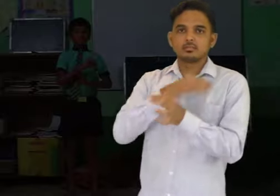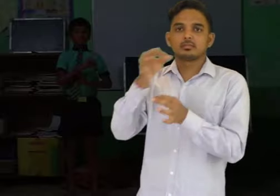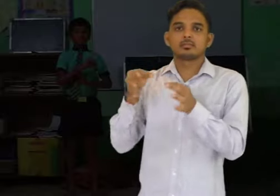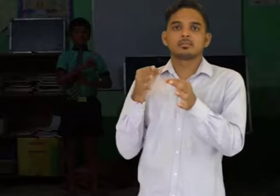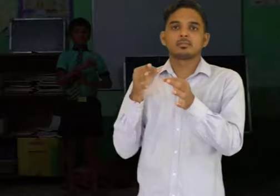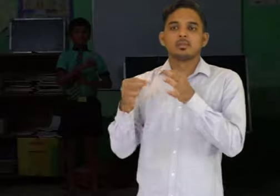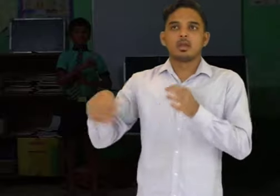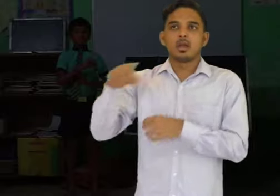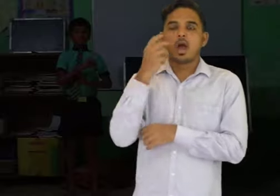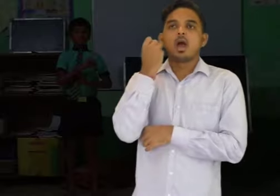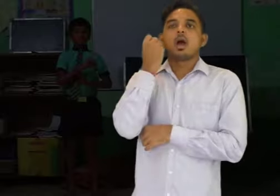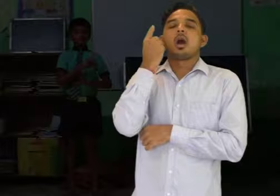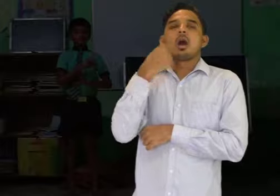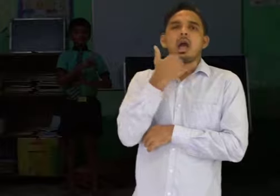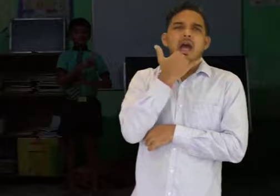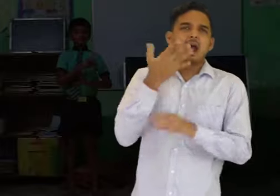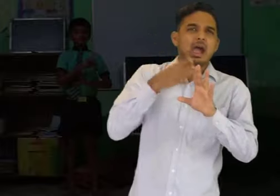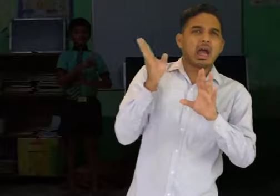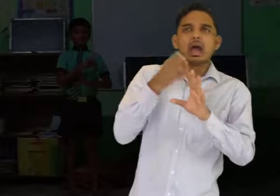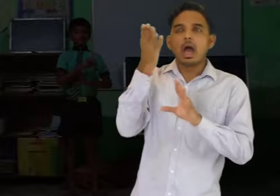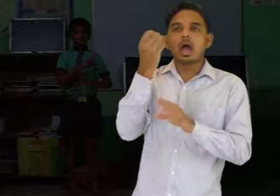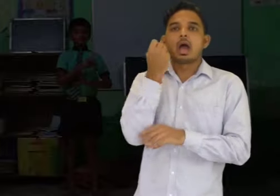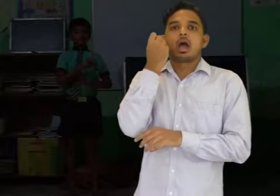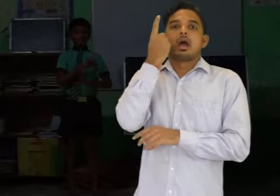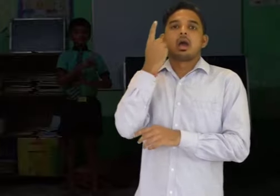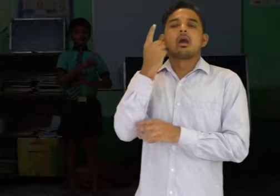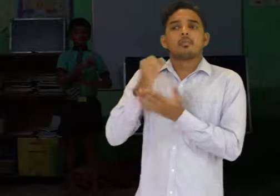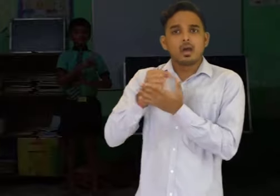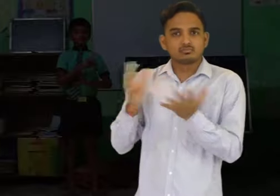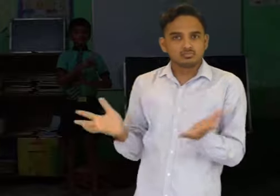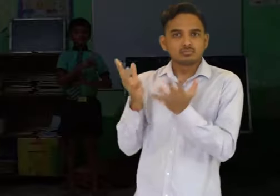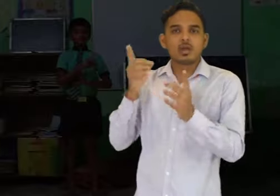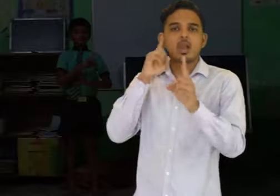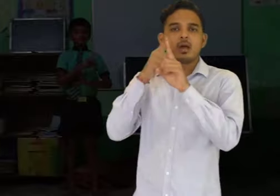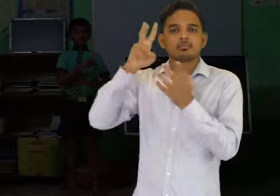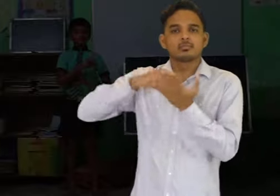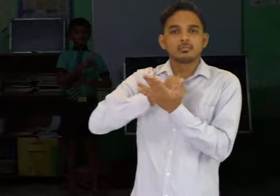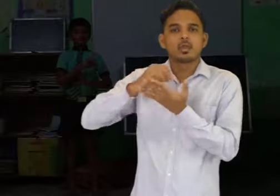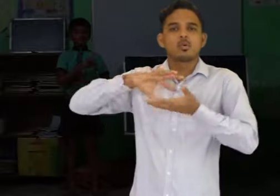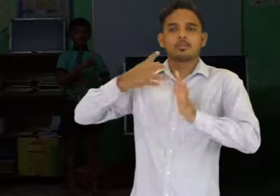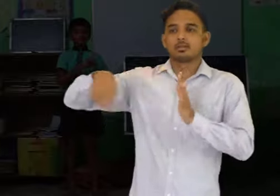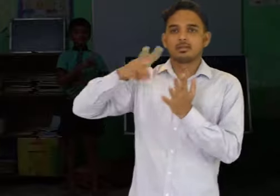we take a paragraph connected to the topic the children may not know the signs for the words or make mistakes